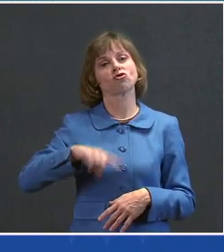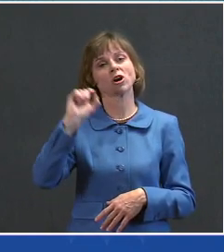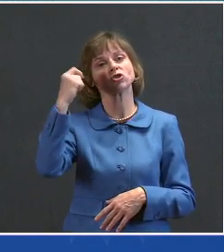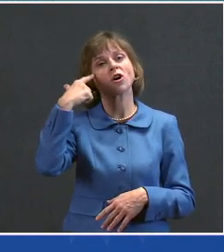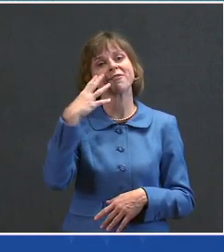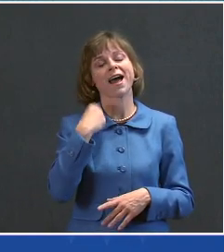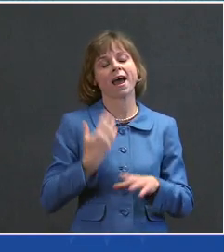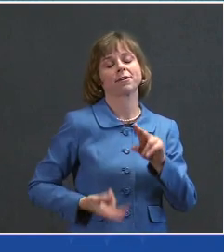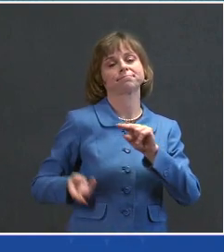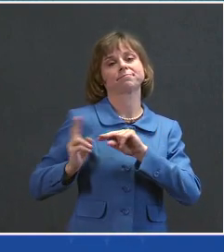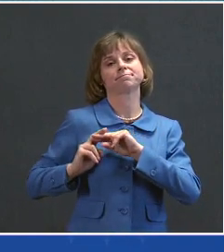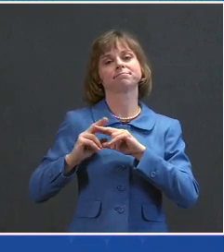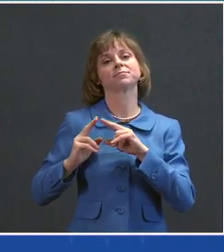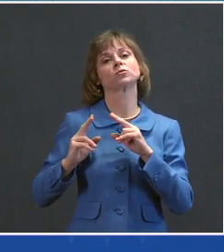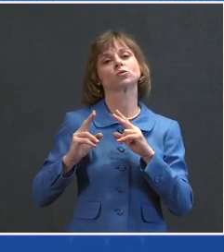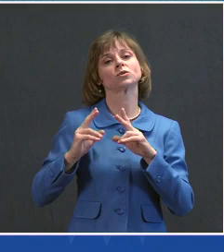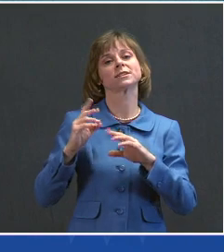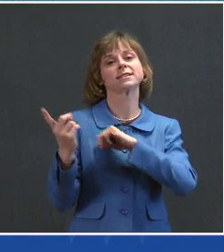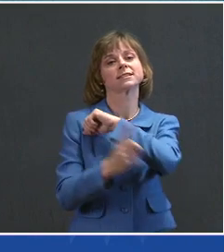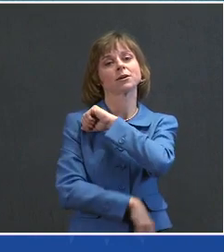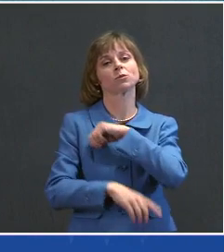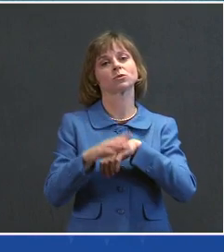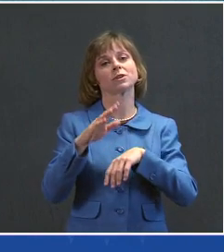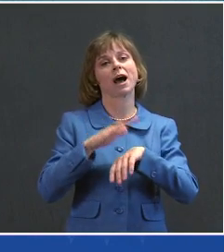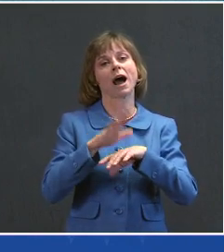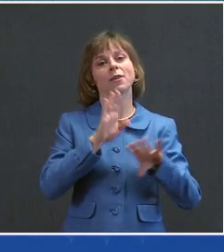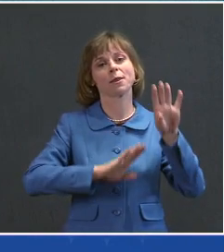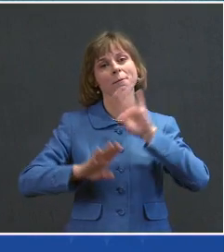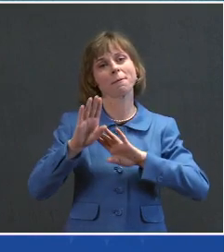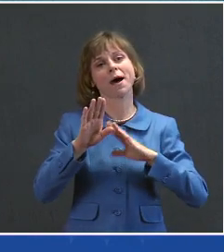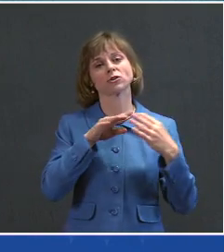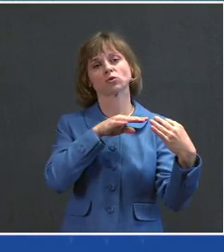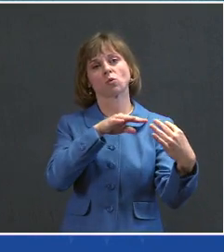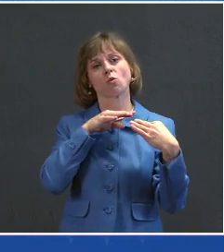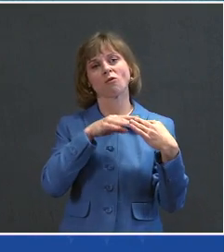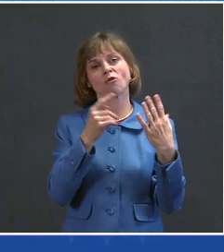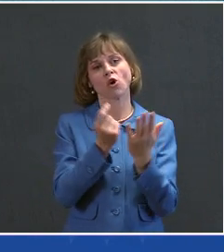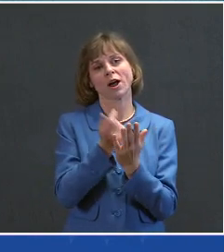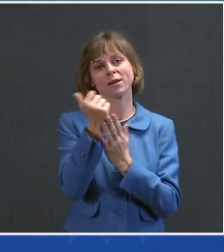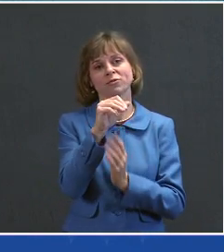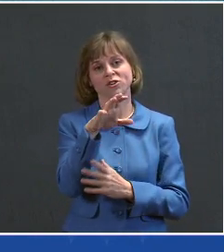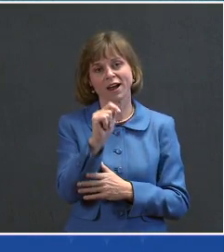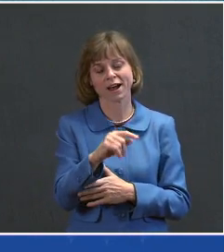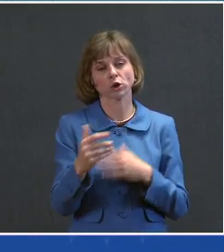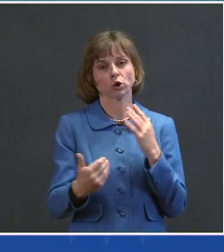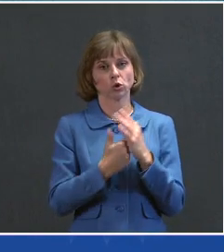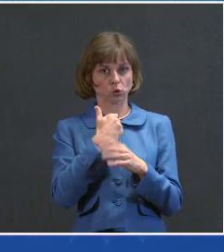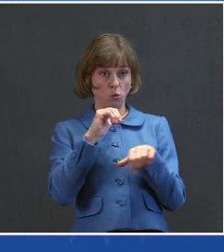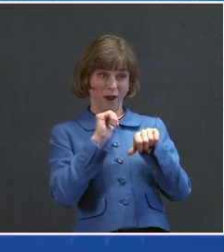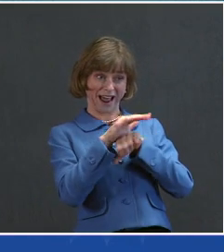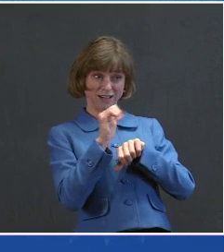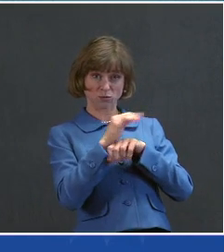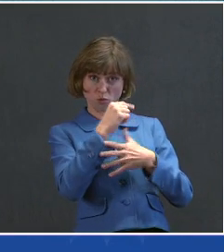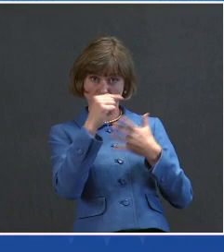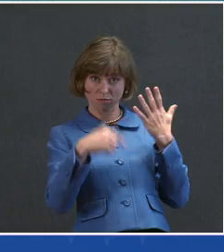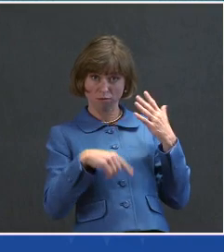and Biological Weapons Control and Warfare Elimination Act, new export restrictions on items that could be used for biological agent